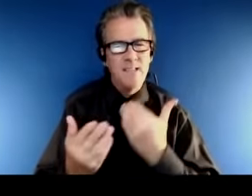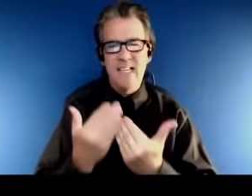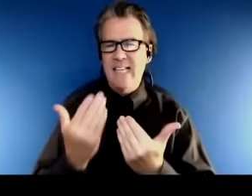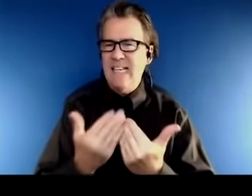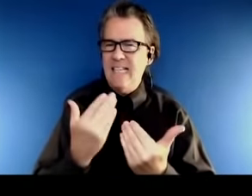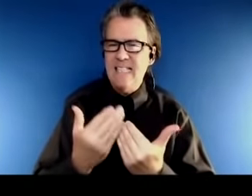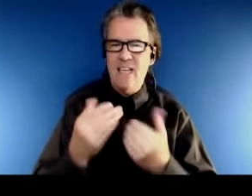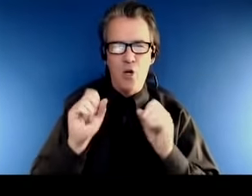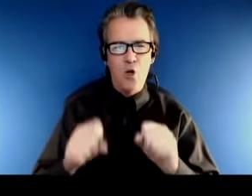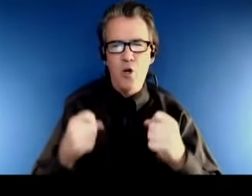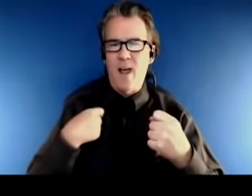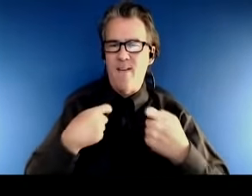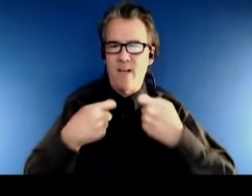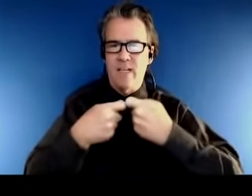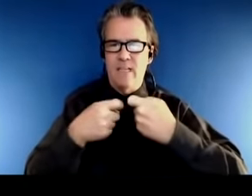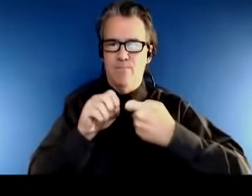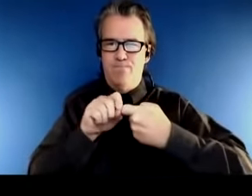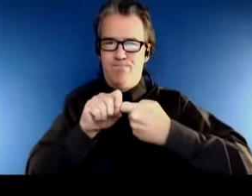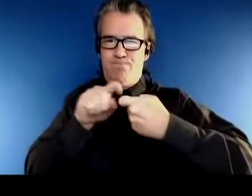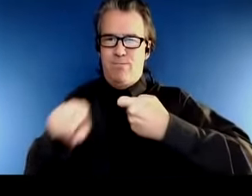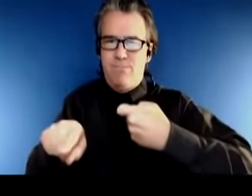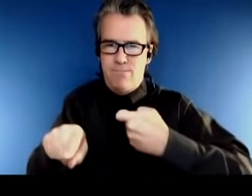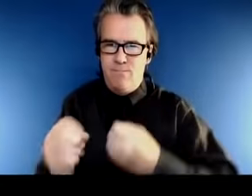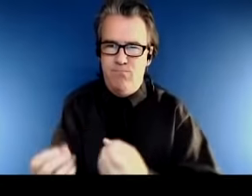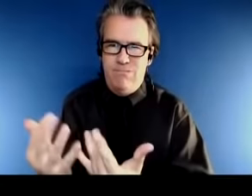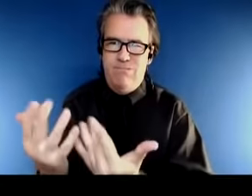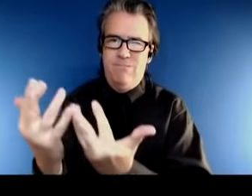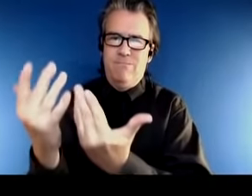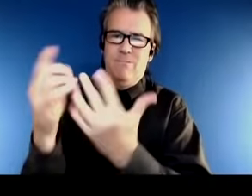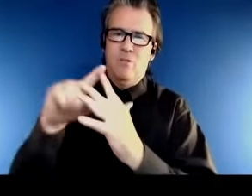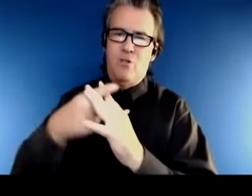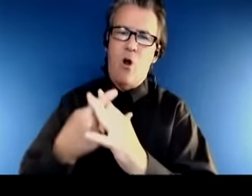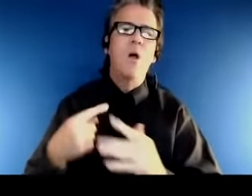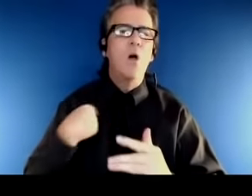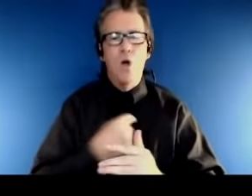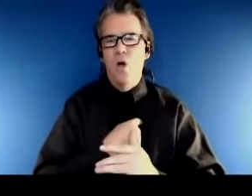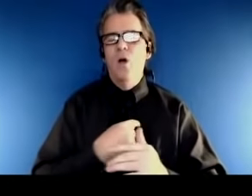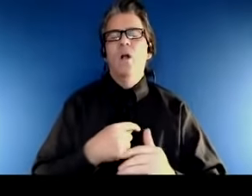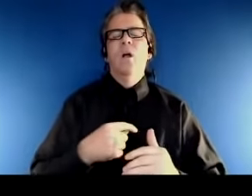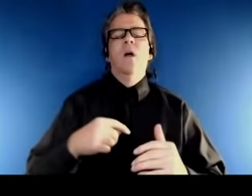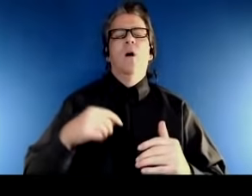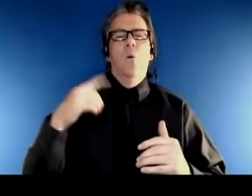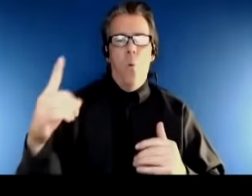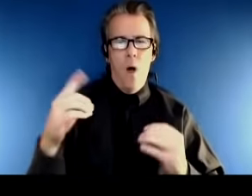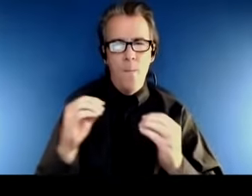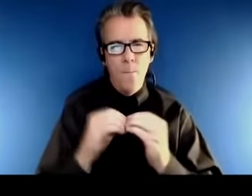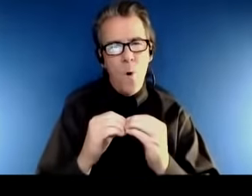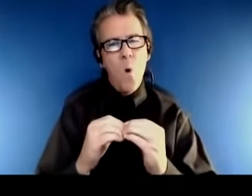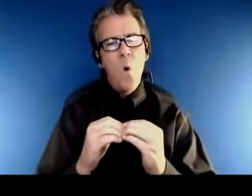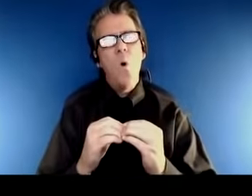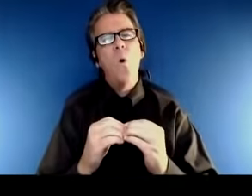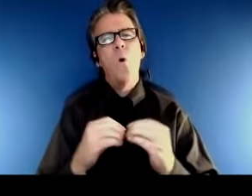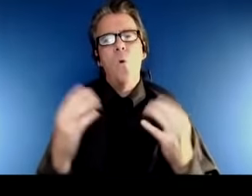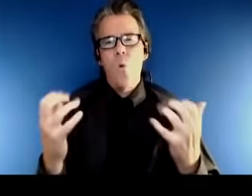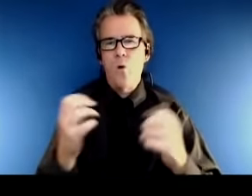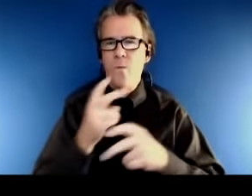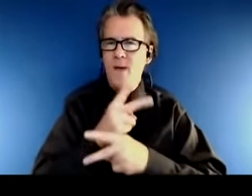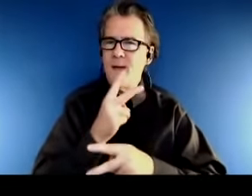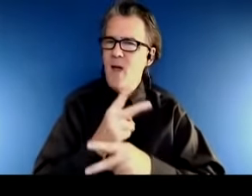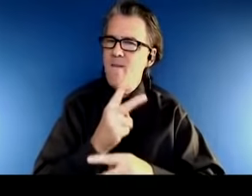I sure can. JD, thank you for that question. As you made the good point, our objective